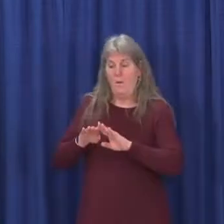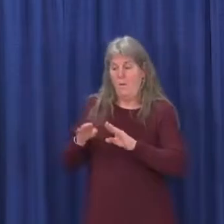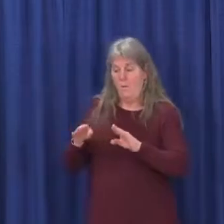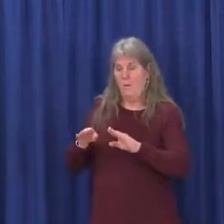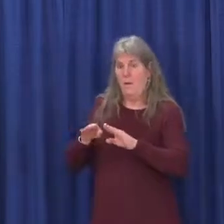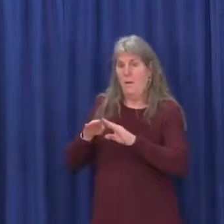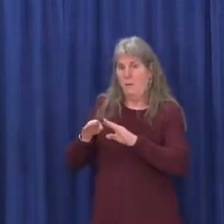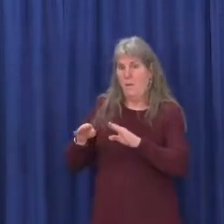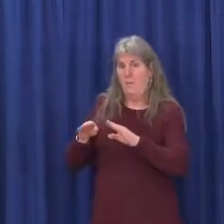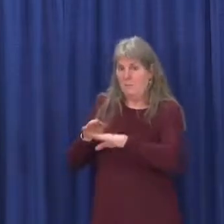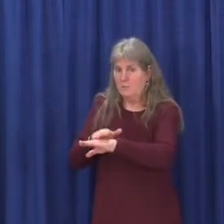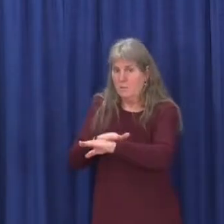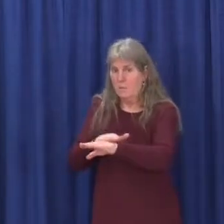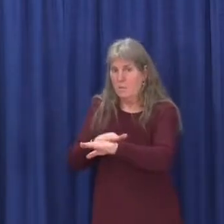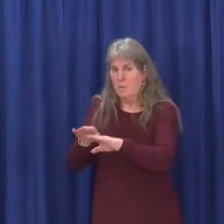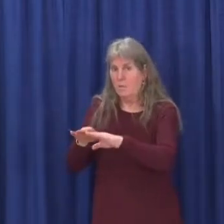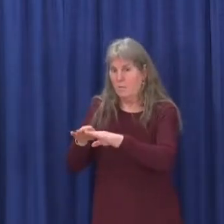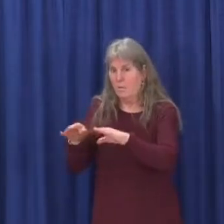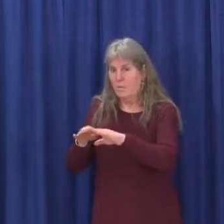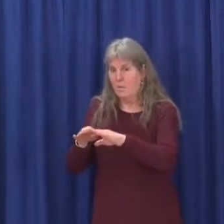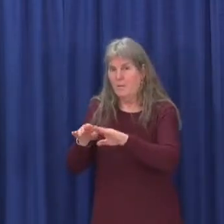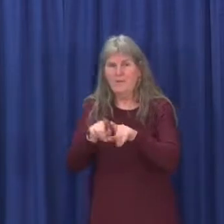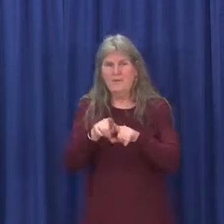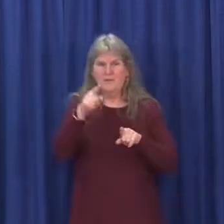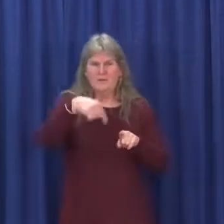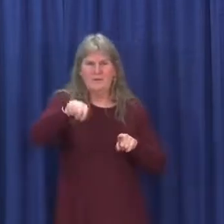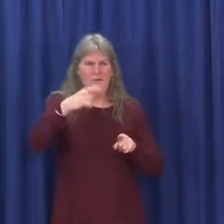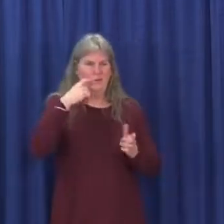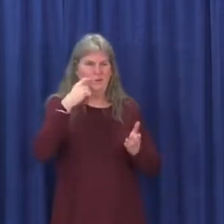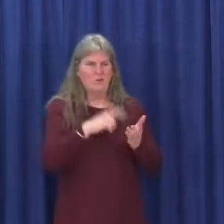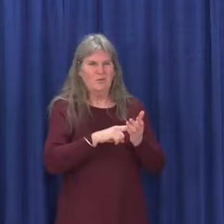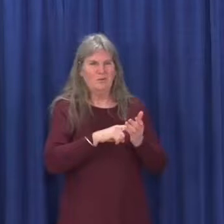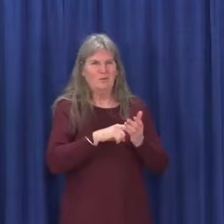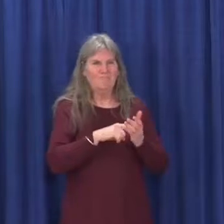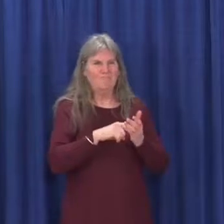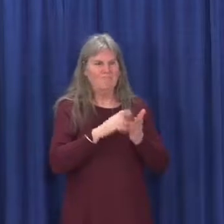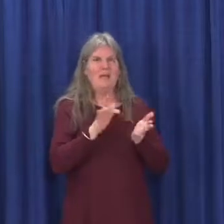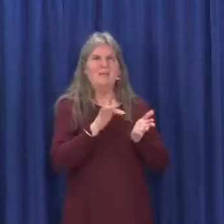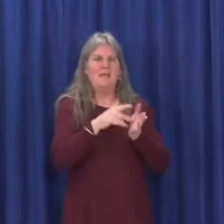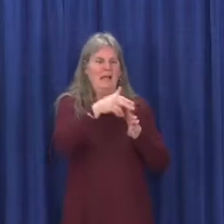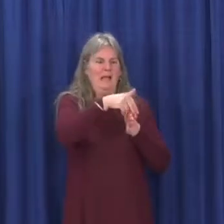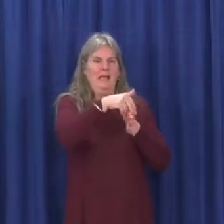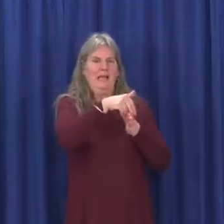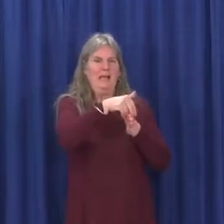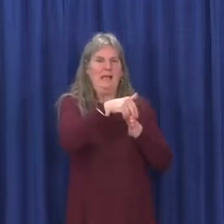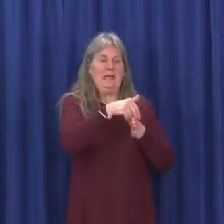I think you can also see that we're in the middle right now, with some early sign that we